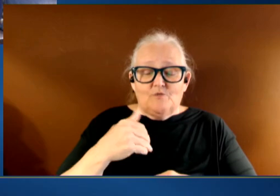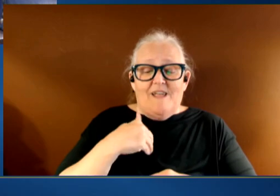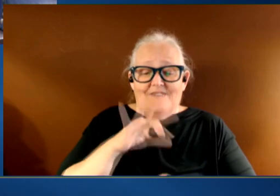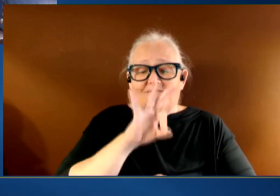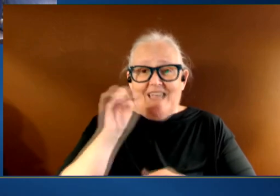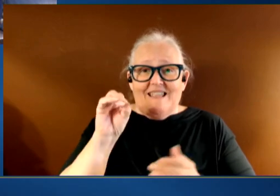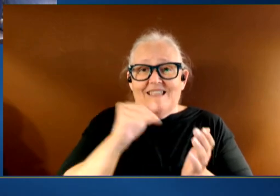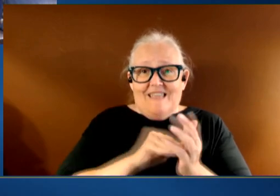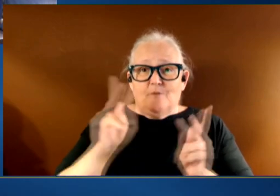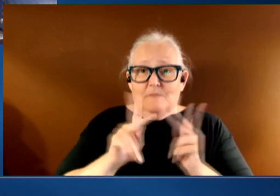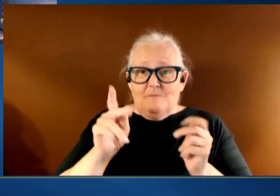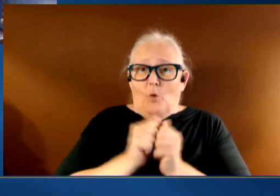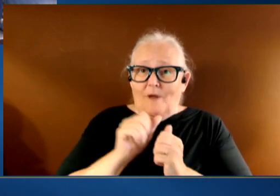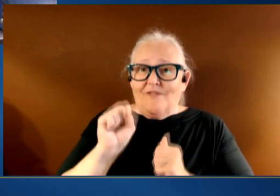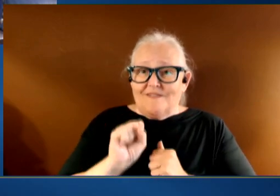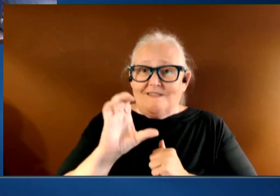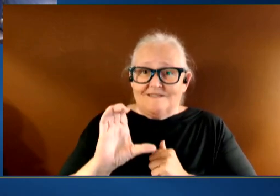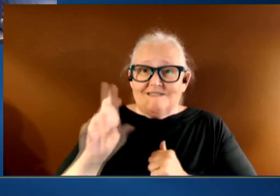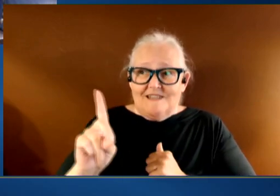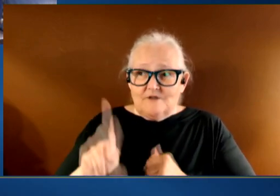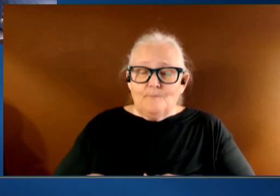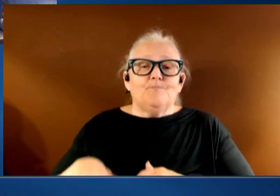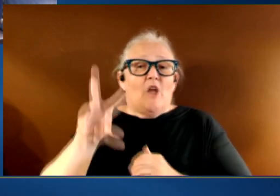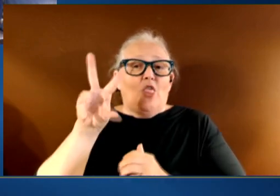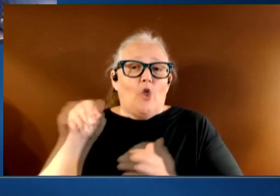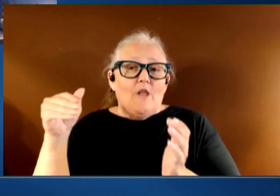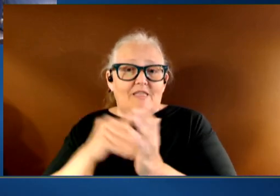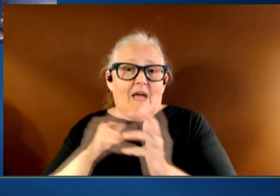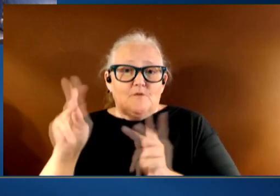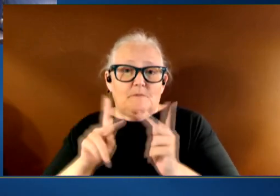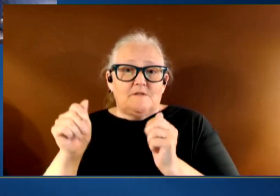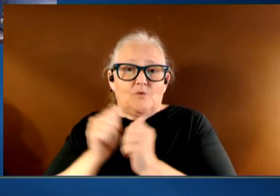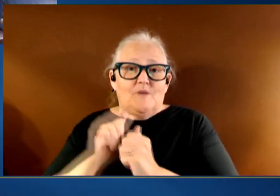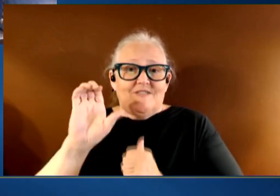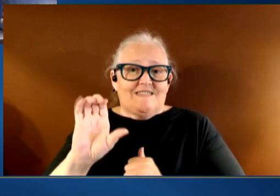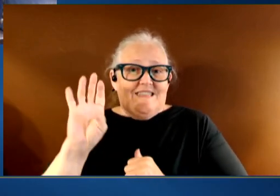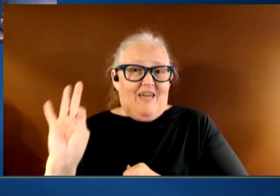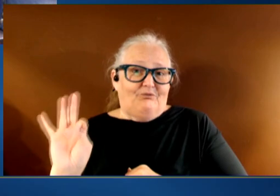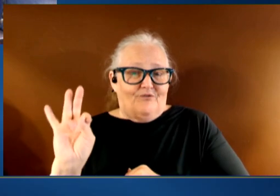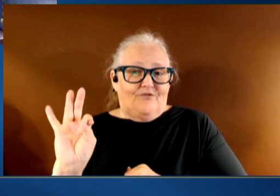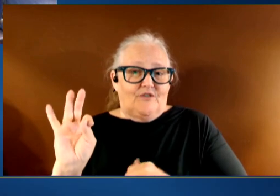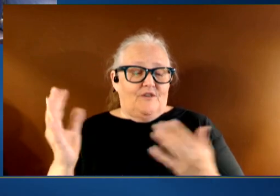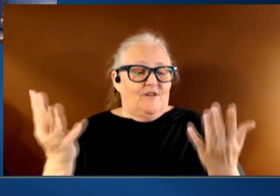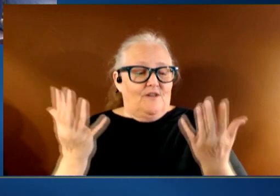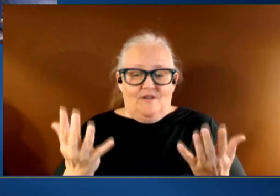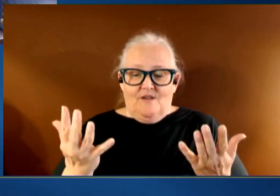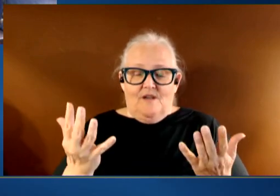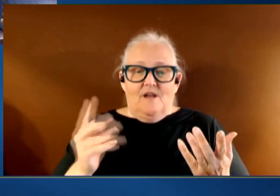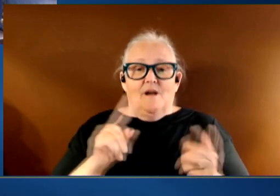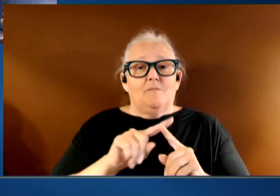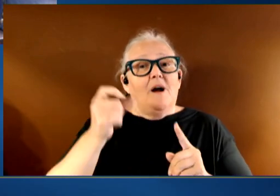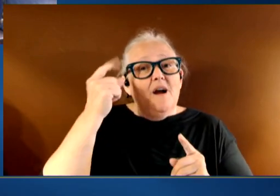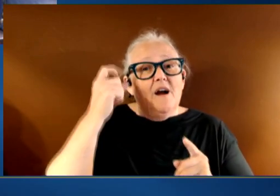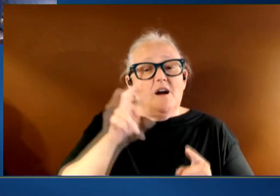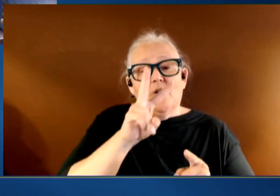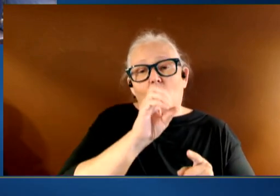cell, and approximately 30,000 individuals with cystic fibrosis, however, from 2008 to 2018,